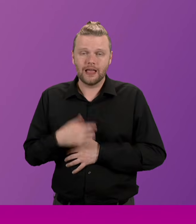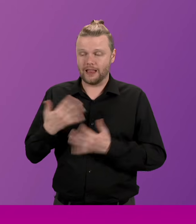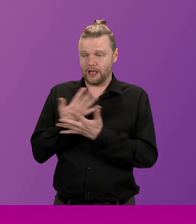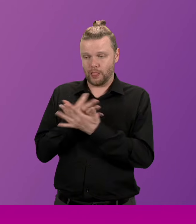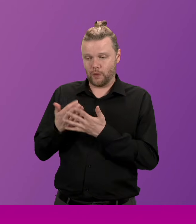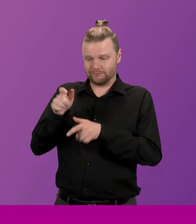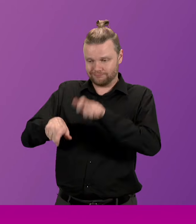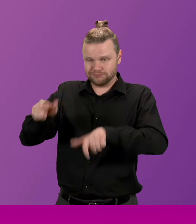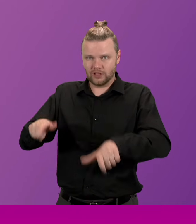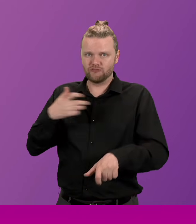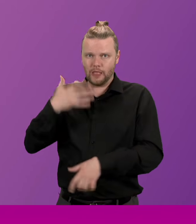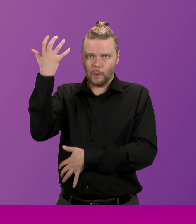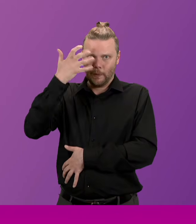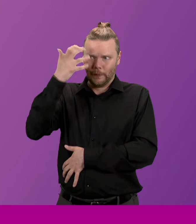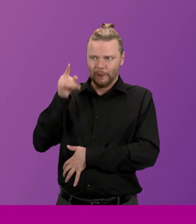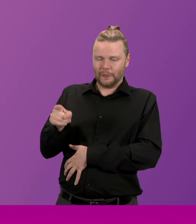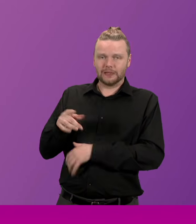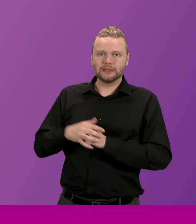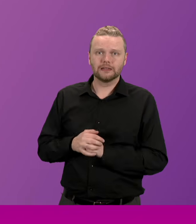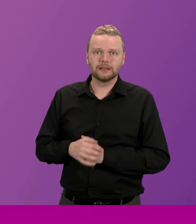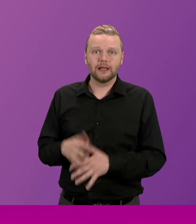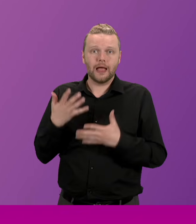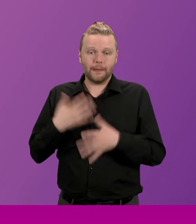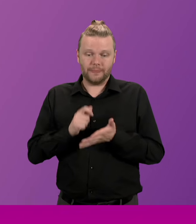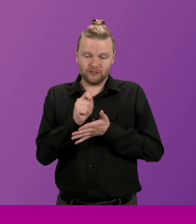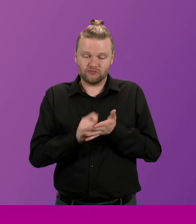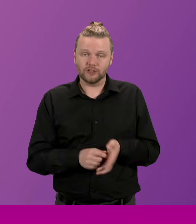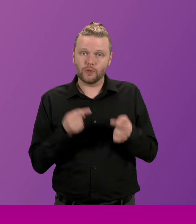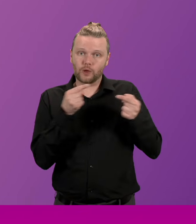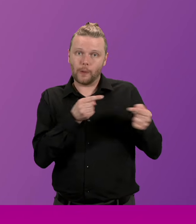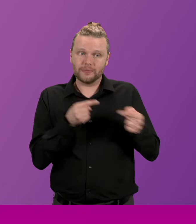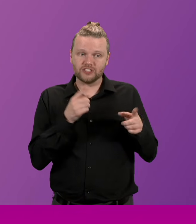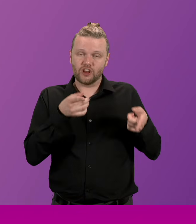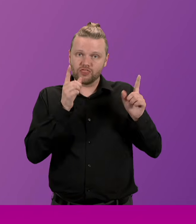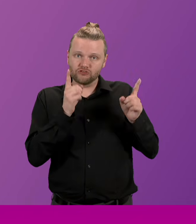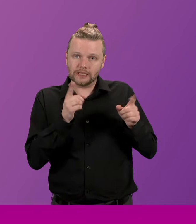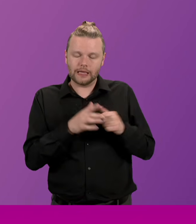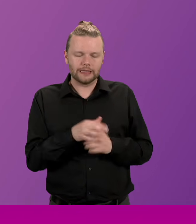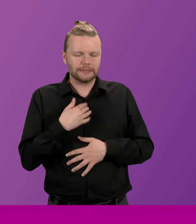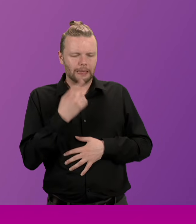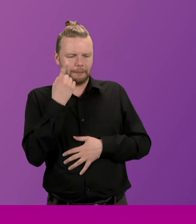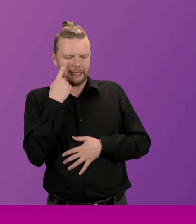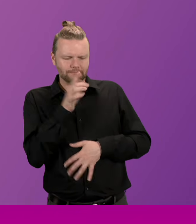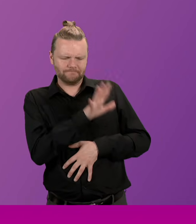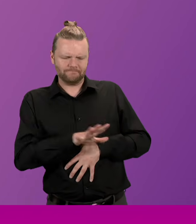our constituents are deeply worried about that. I have written to the Competition and Markets Authority because I am concerned about the operation of the market in heating